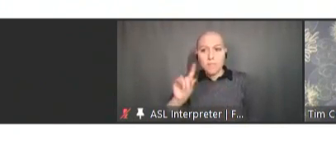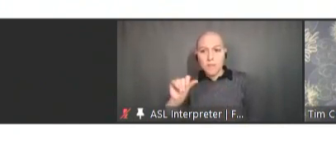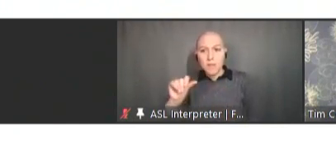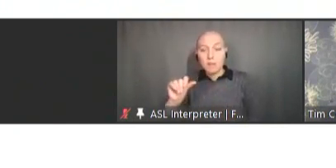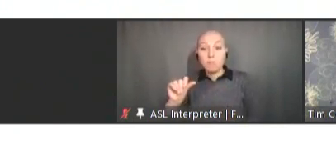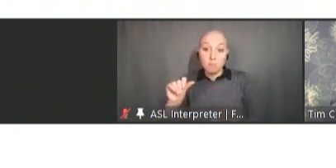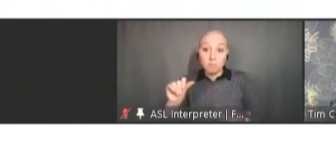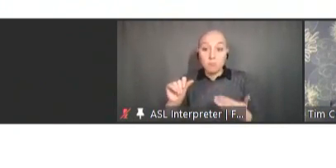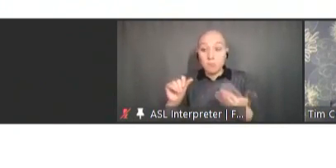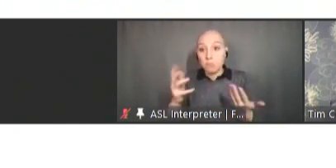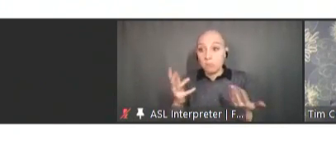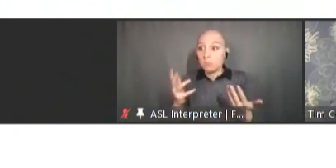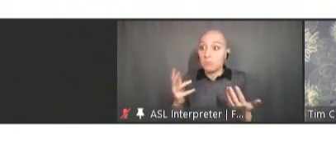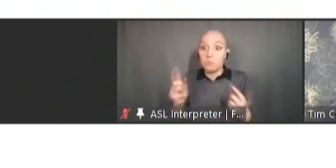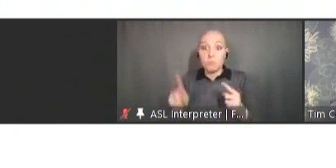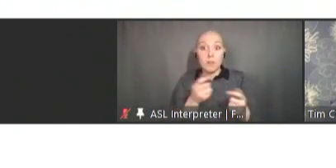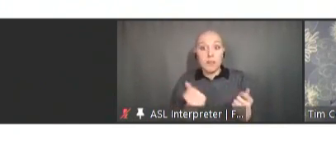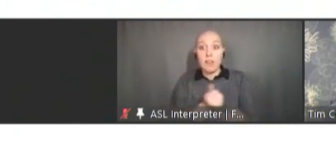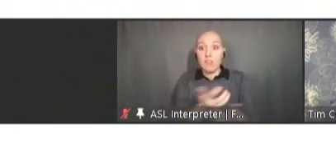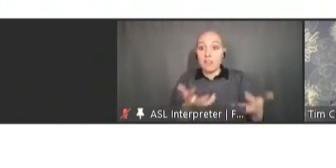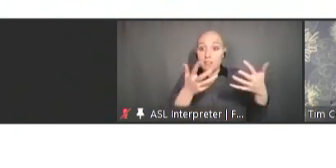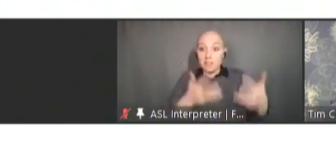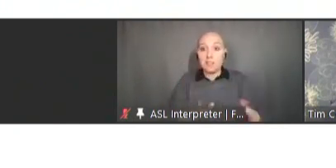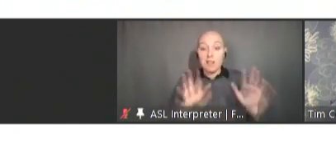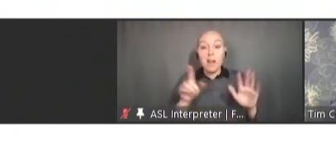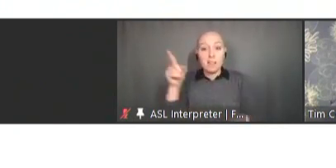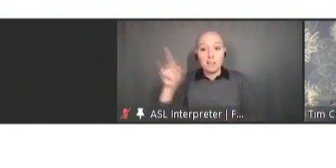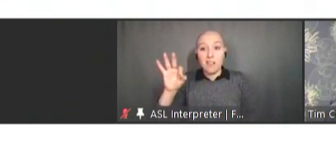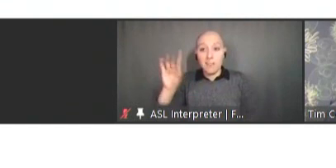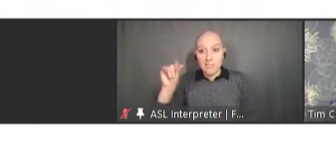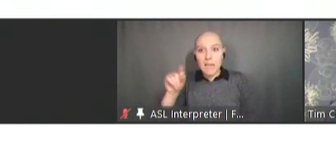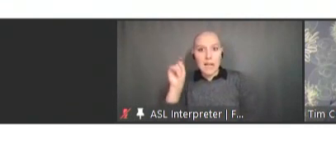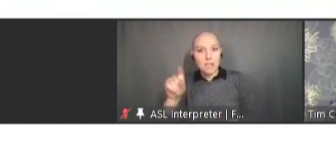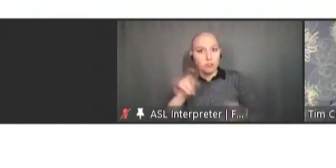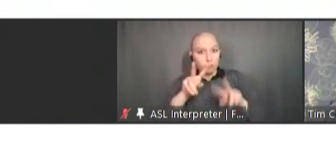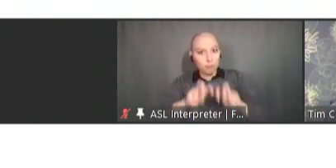work these correlates that I hope we get to -- into their, you know, regulatory processes. I